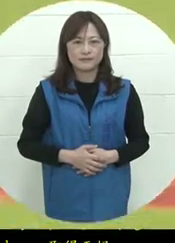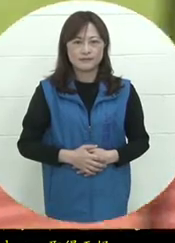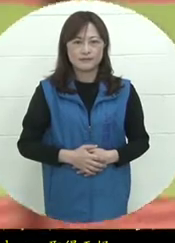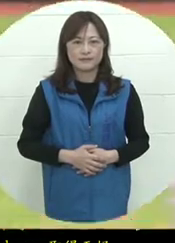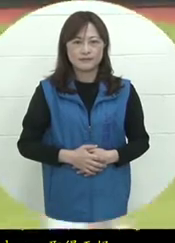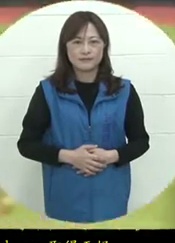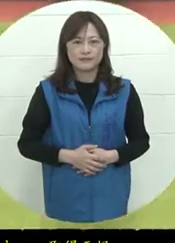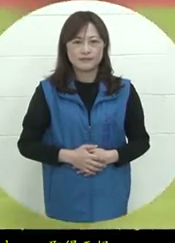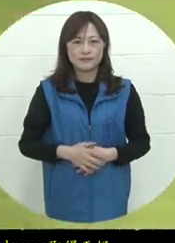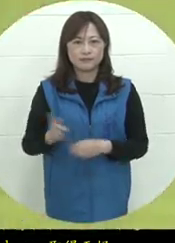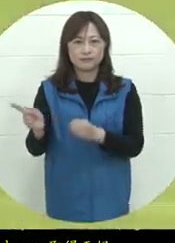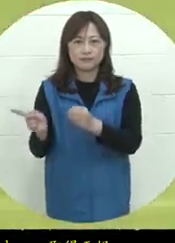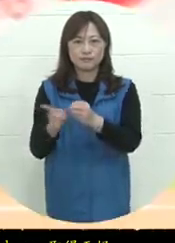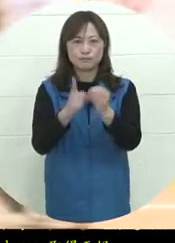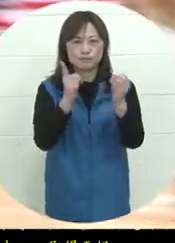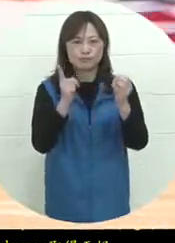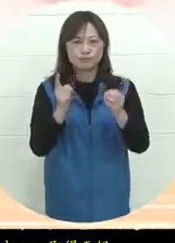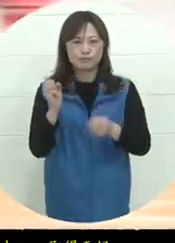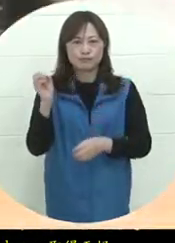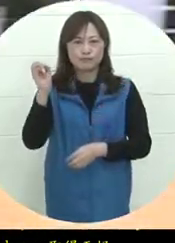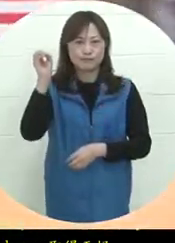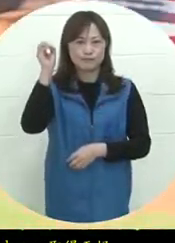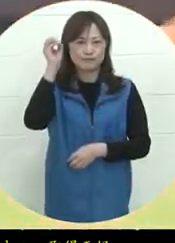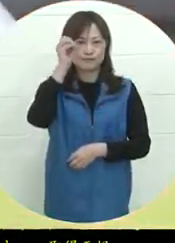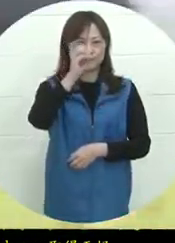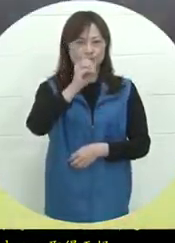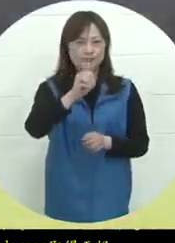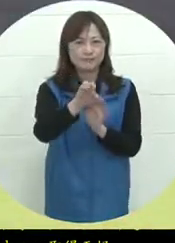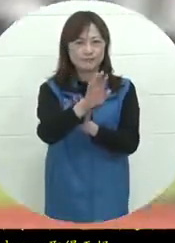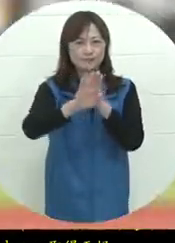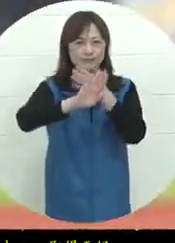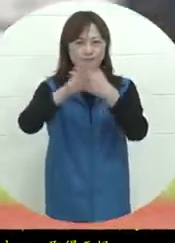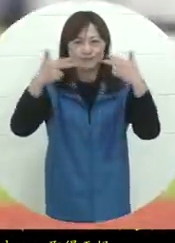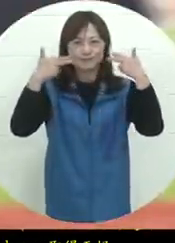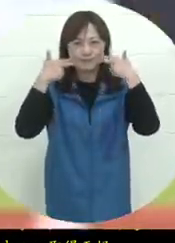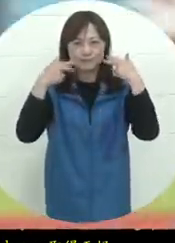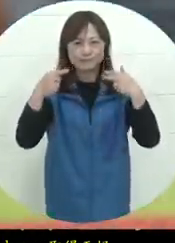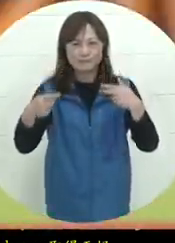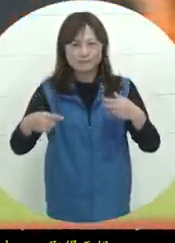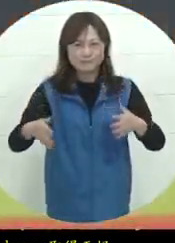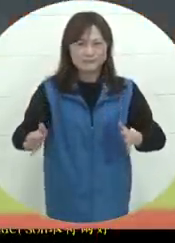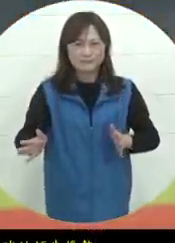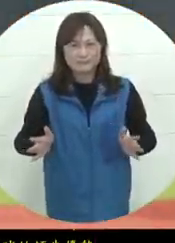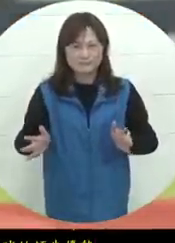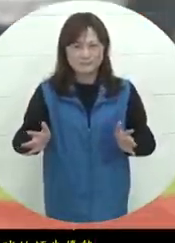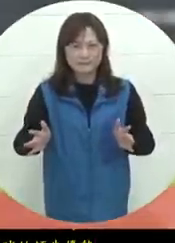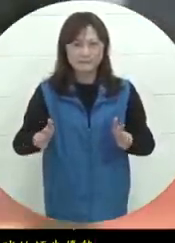the result of this ball is again I was hesitating when I wanted to fight. Wow, this is terrible.